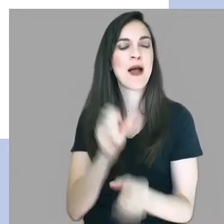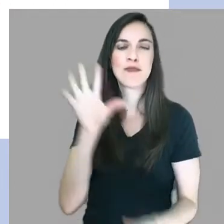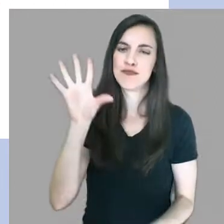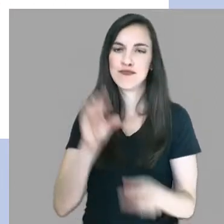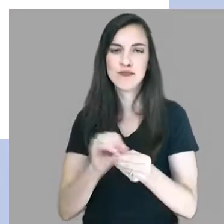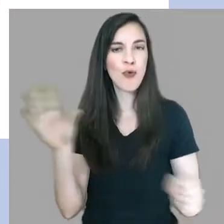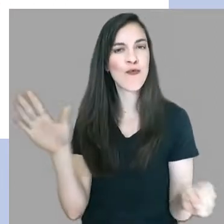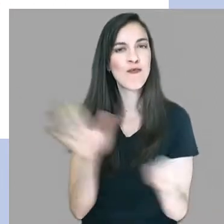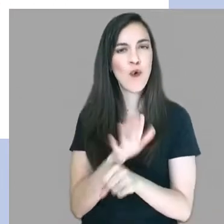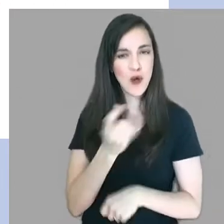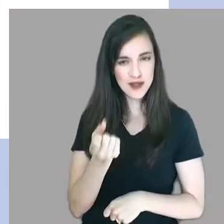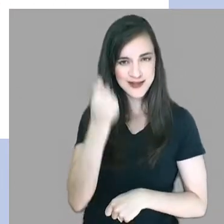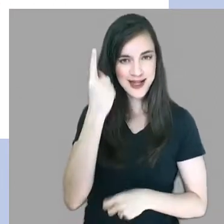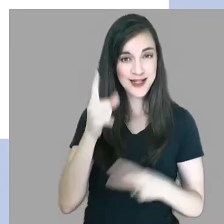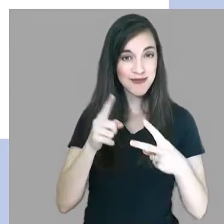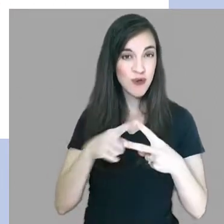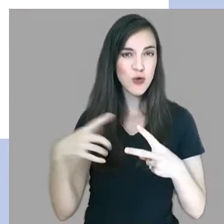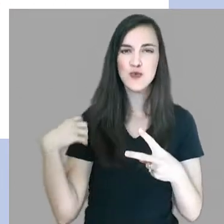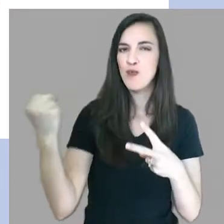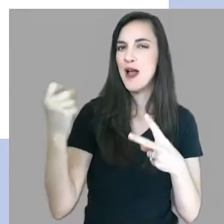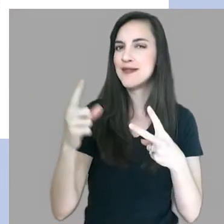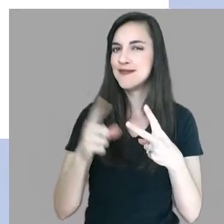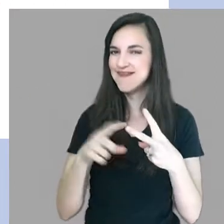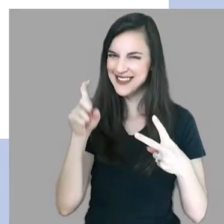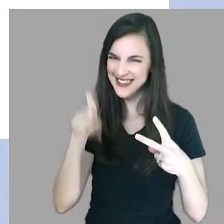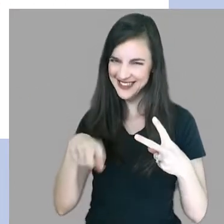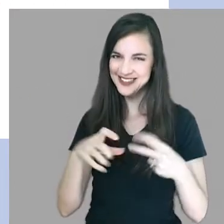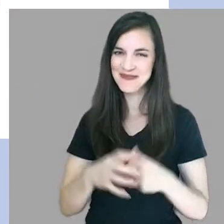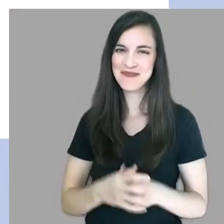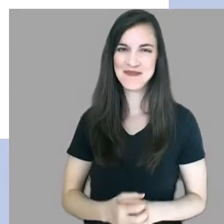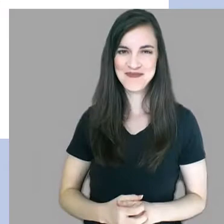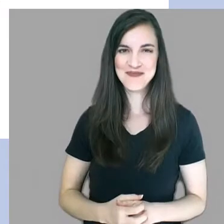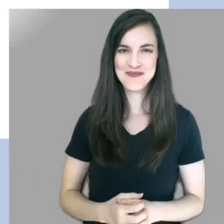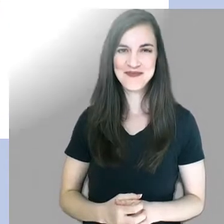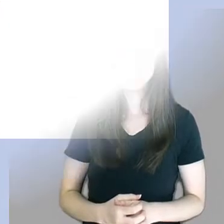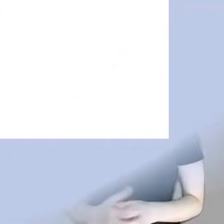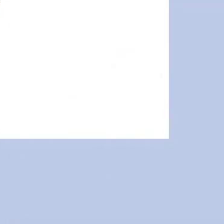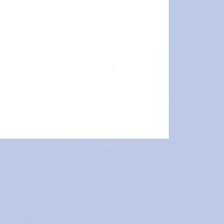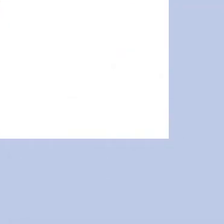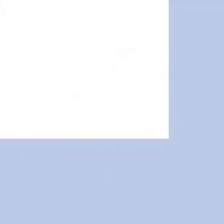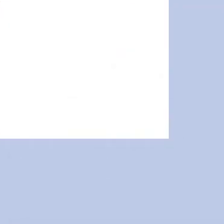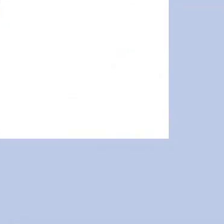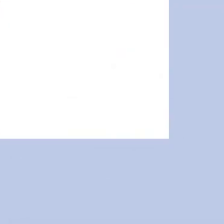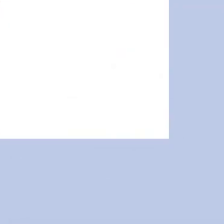develop a comprehensive understanding of the student’s strengths and needs.